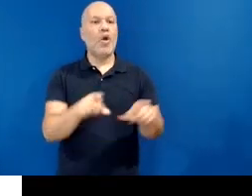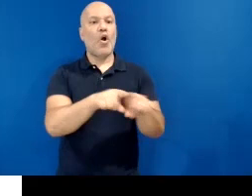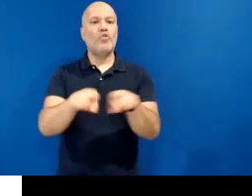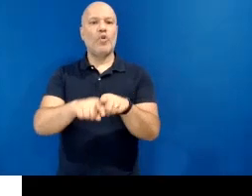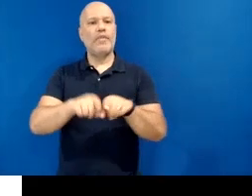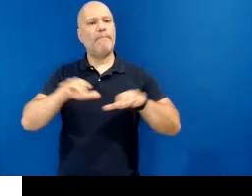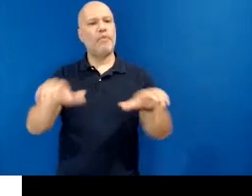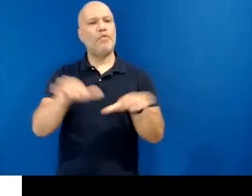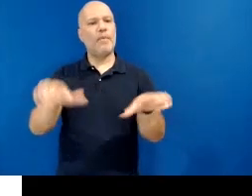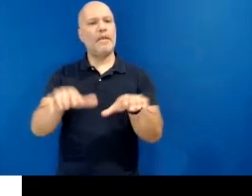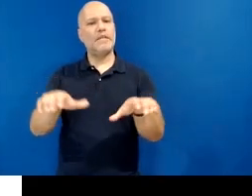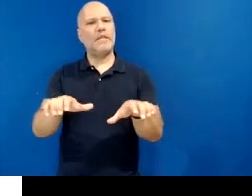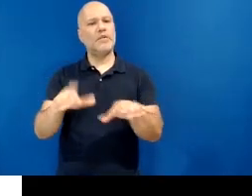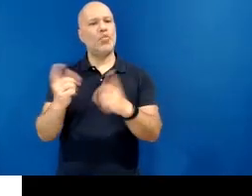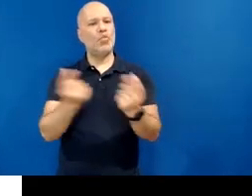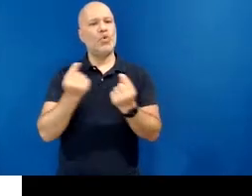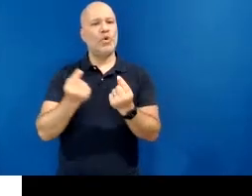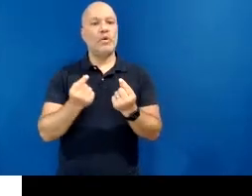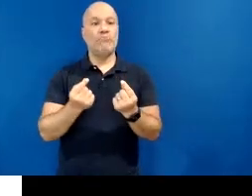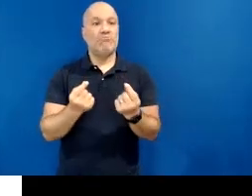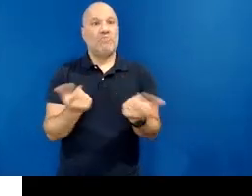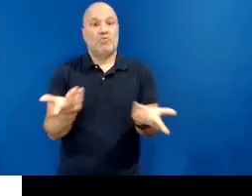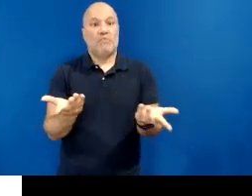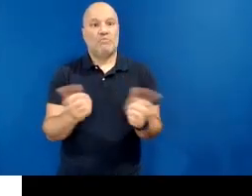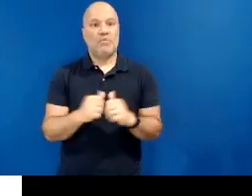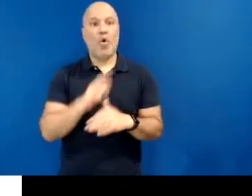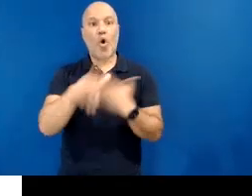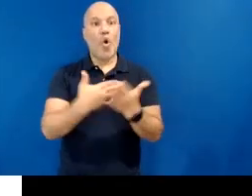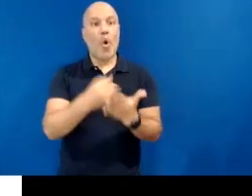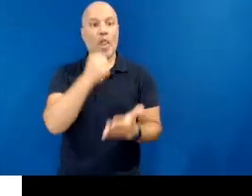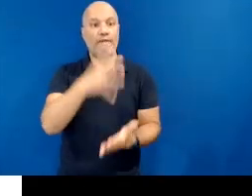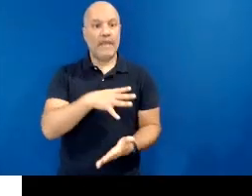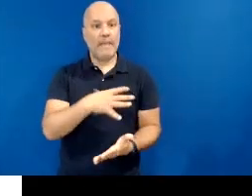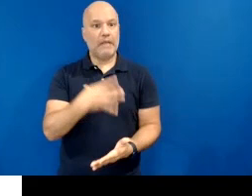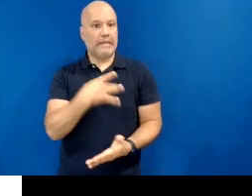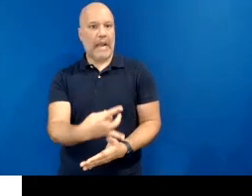that, you know, somehow all females have like wearing this heels